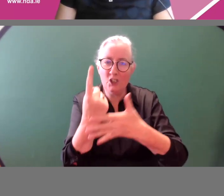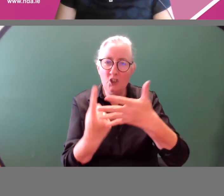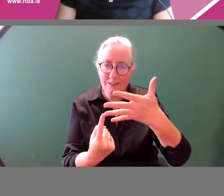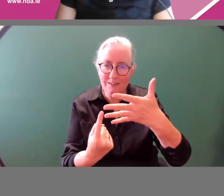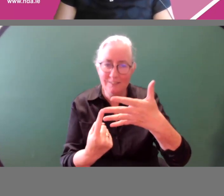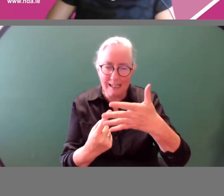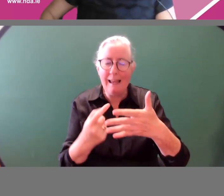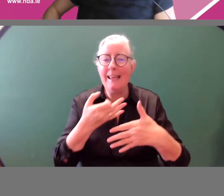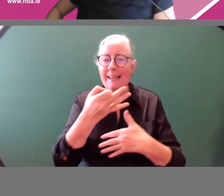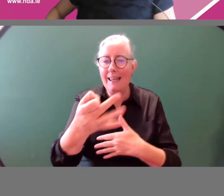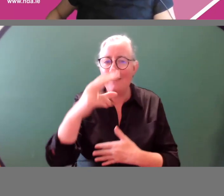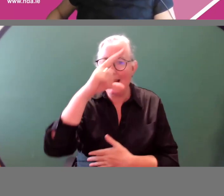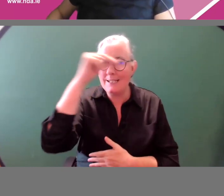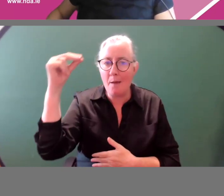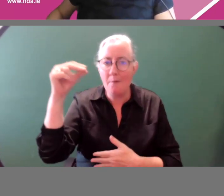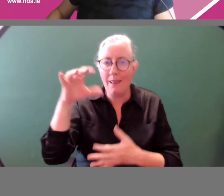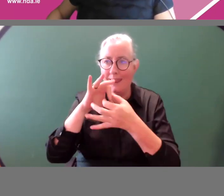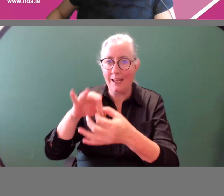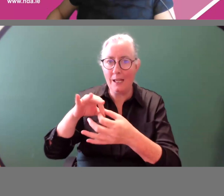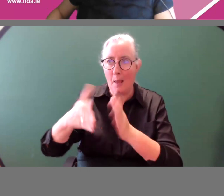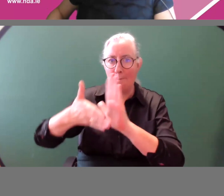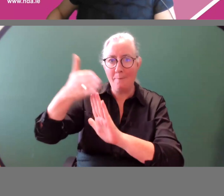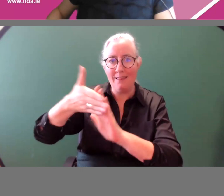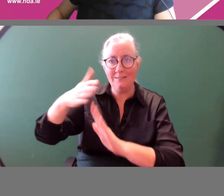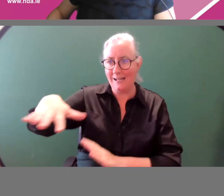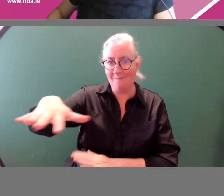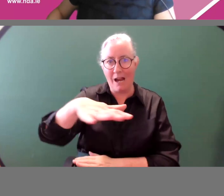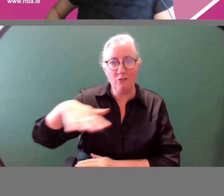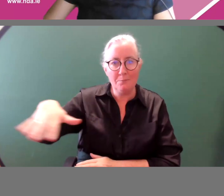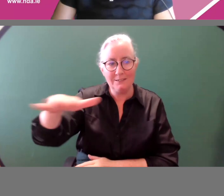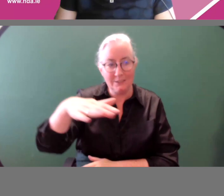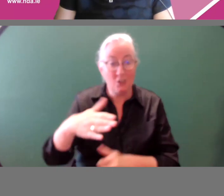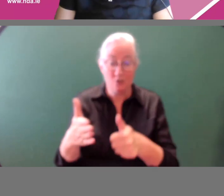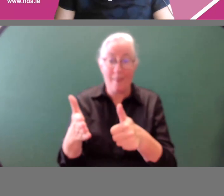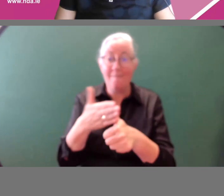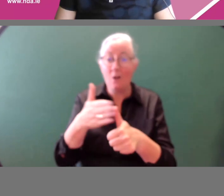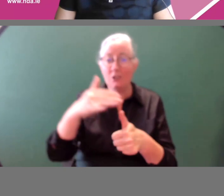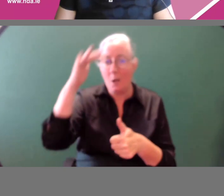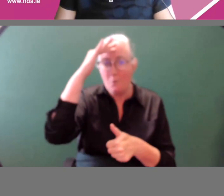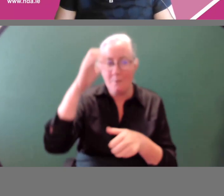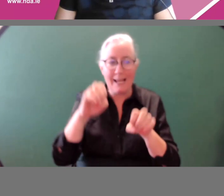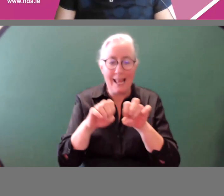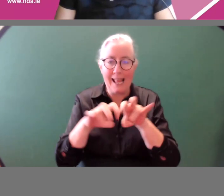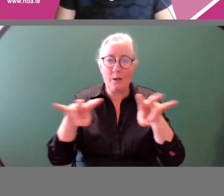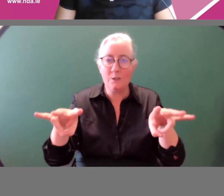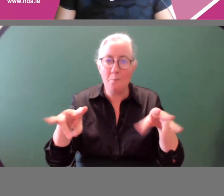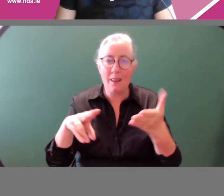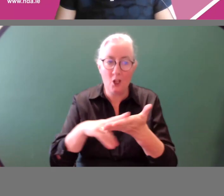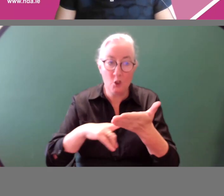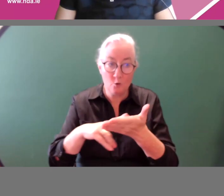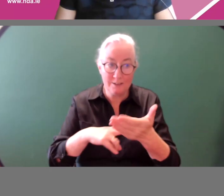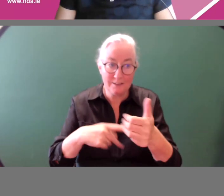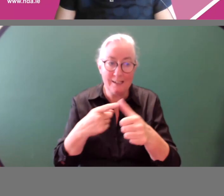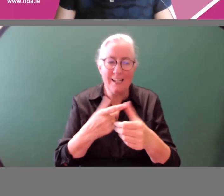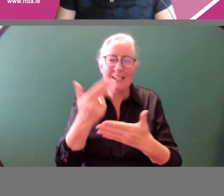example in the built environment. So the first principle is equitable use, the design is useful